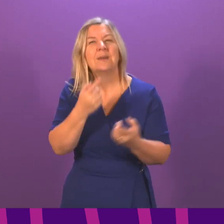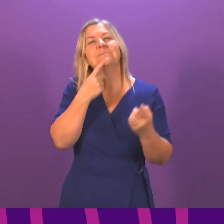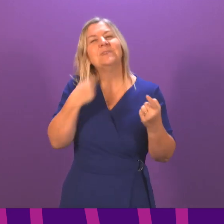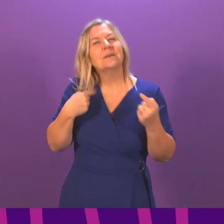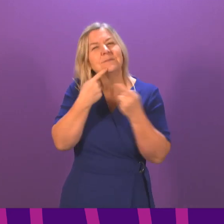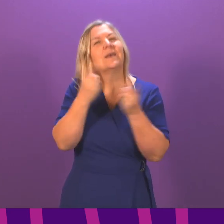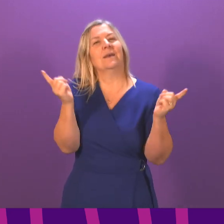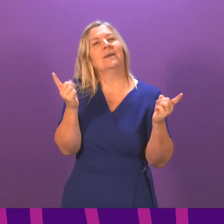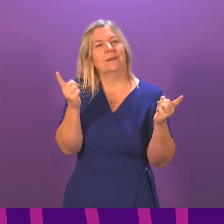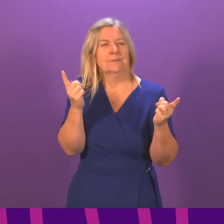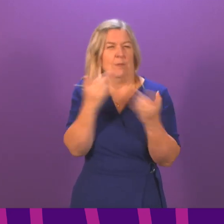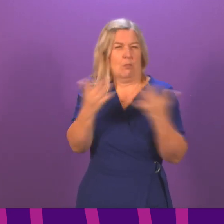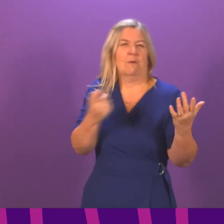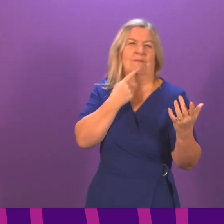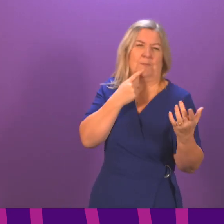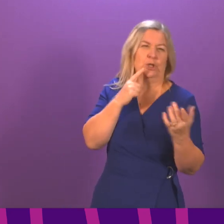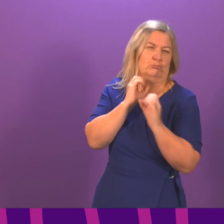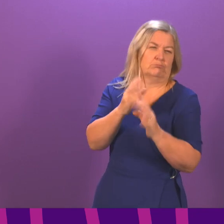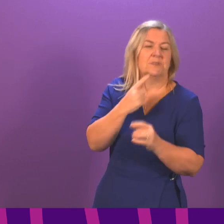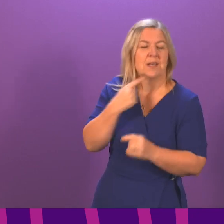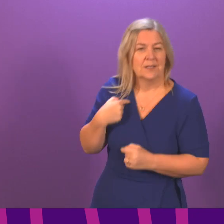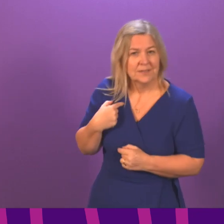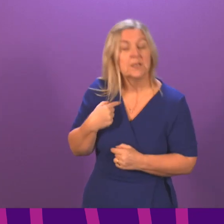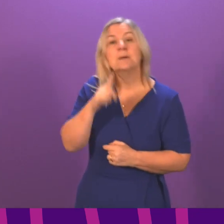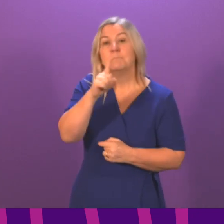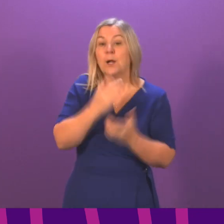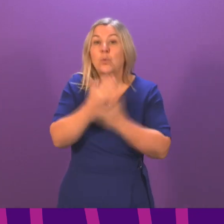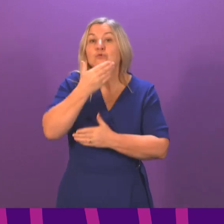set out yesterday, given that it will not be available for everybody straight away,